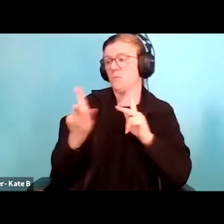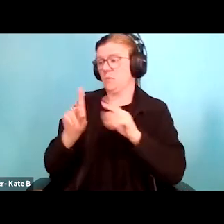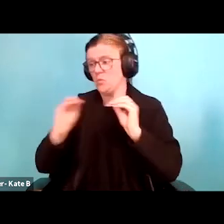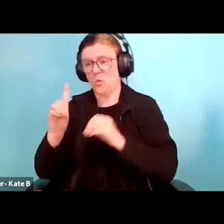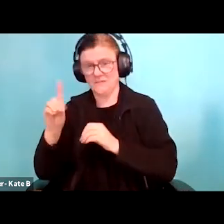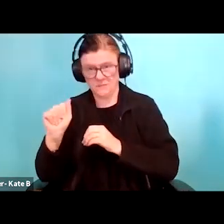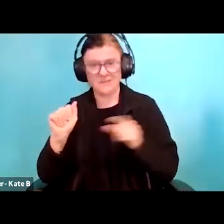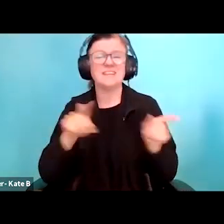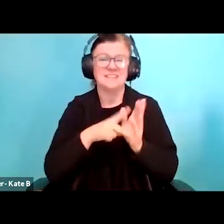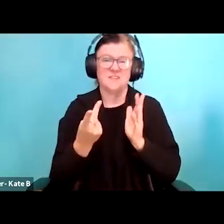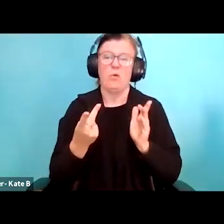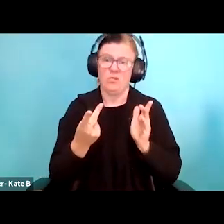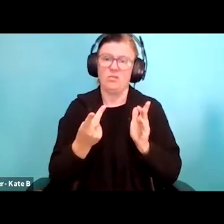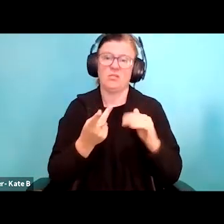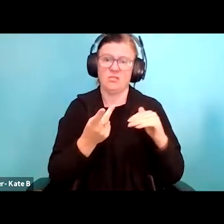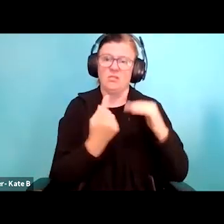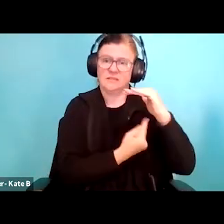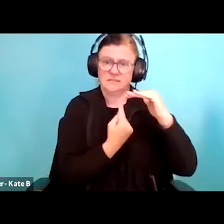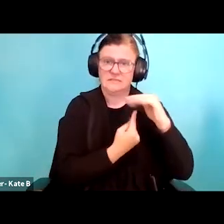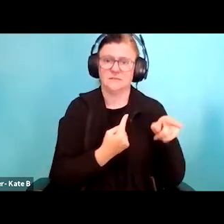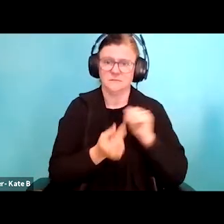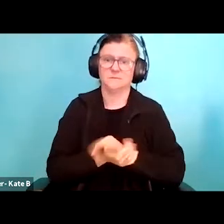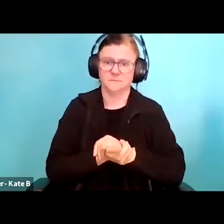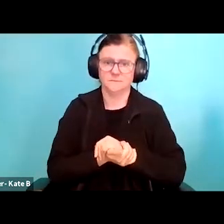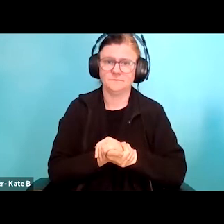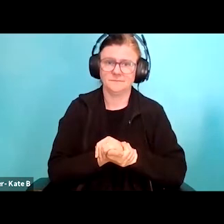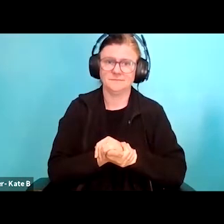compared to adults without disabilities. In the year 2012